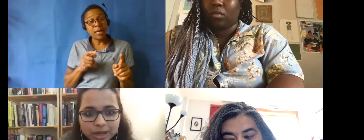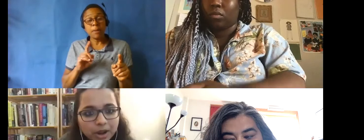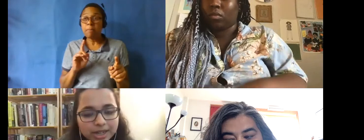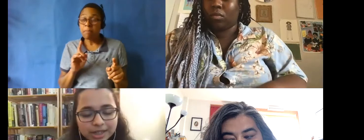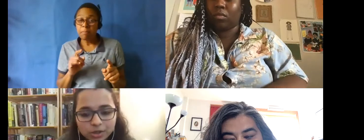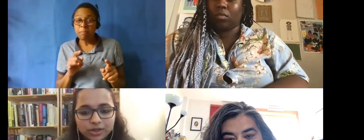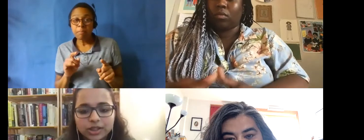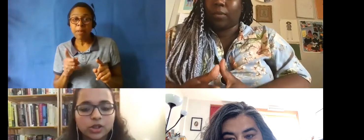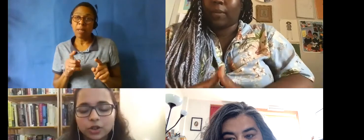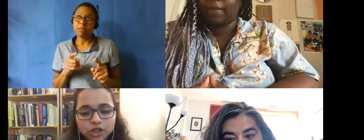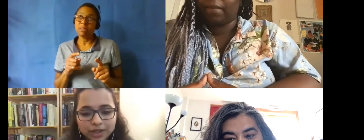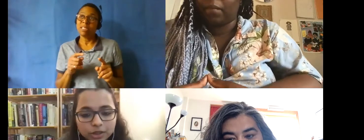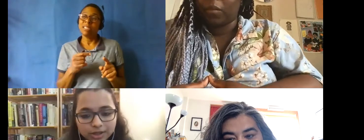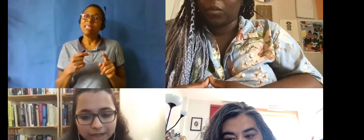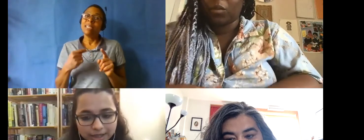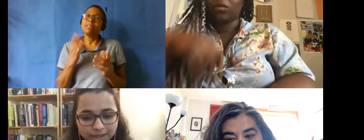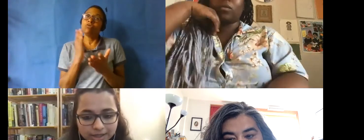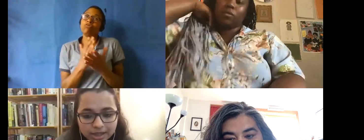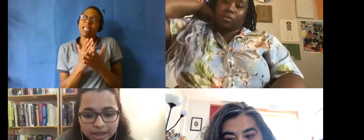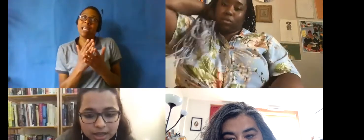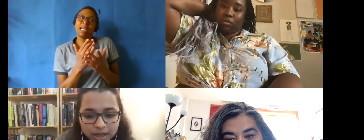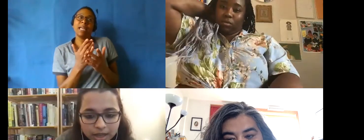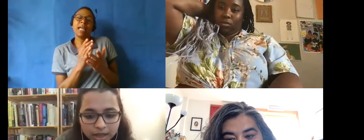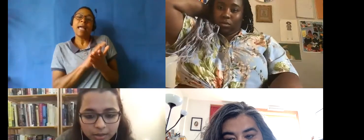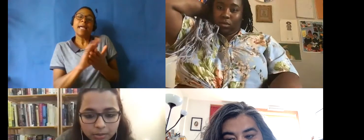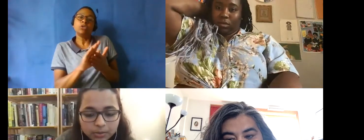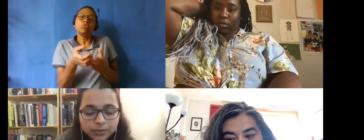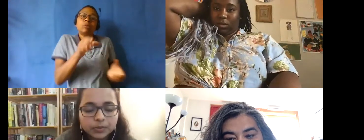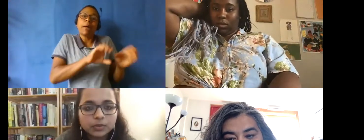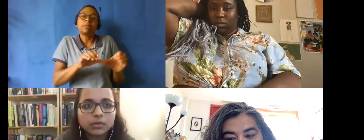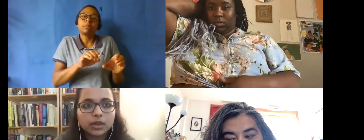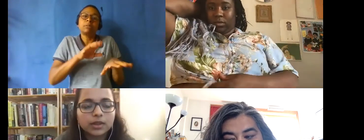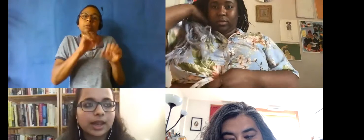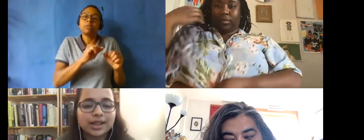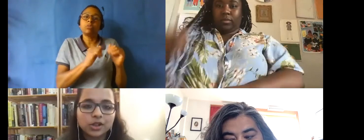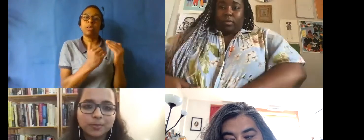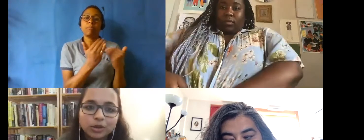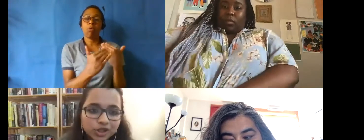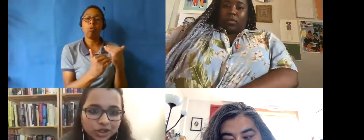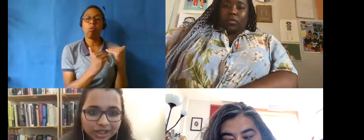party so the sort of notion of Hindu science that has sort of bolstered the